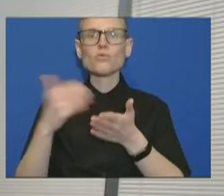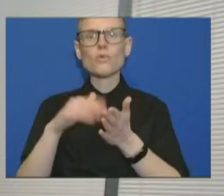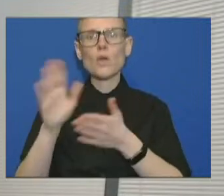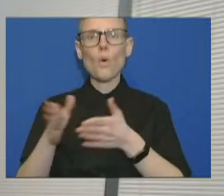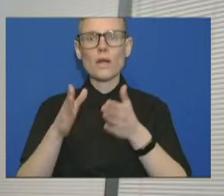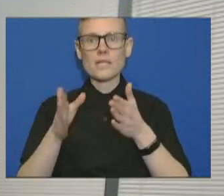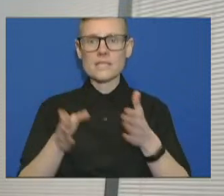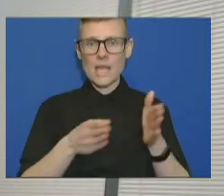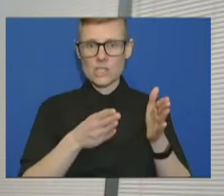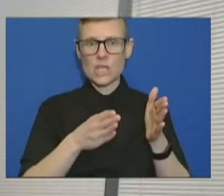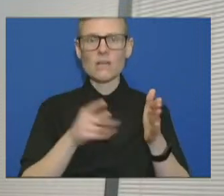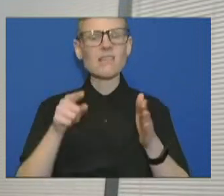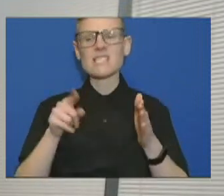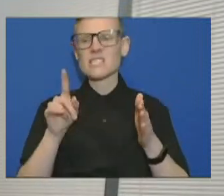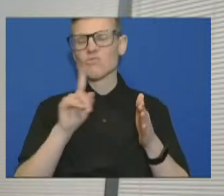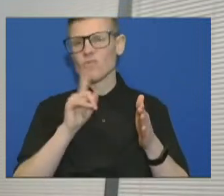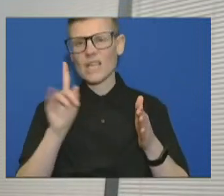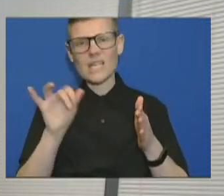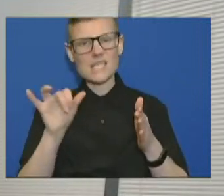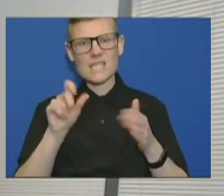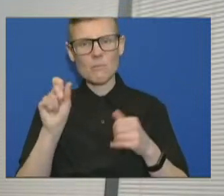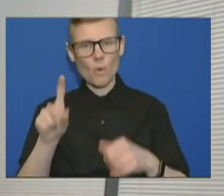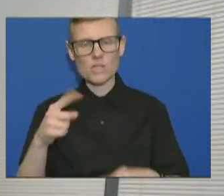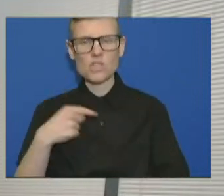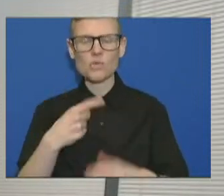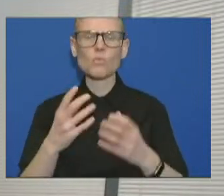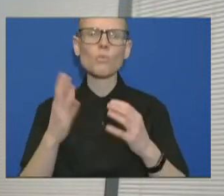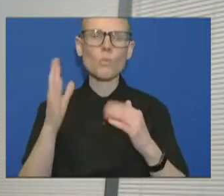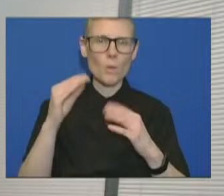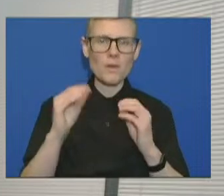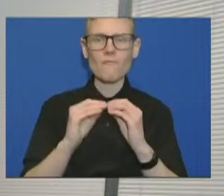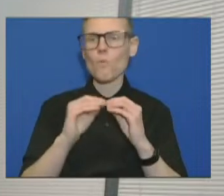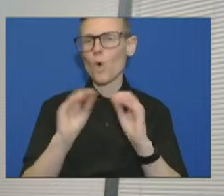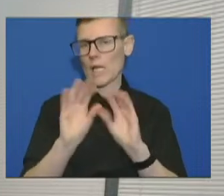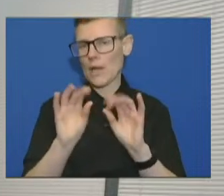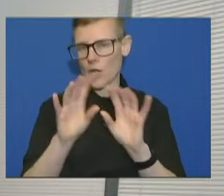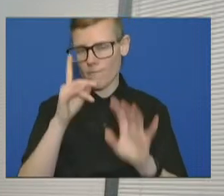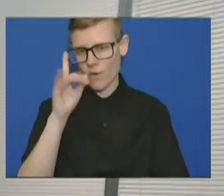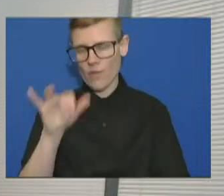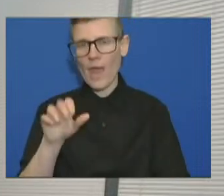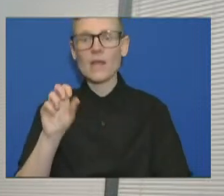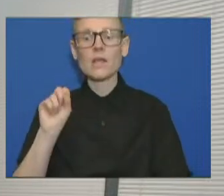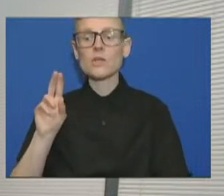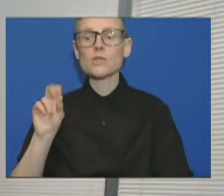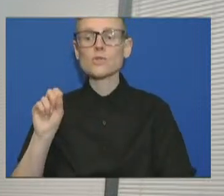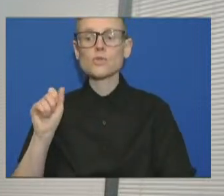Ida. Got it. Proposed reorganization. This is pretty